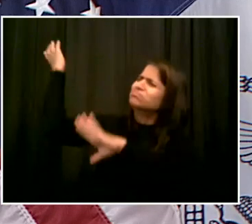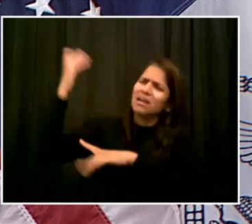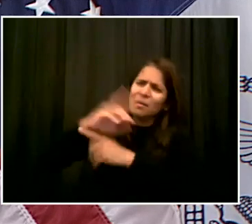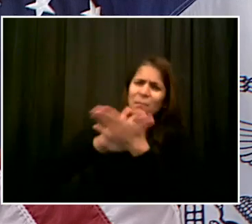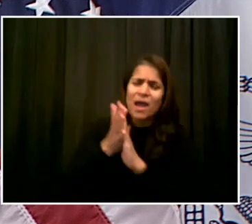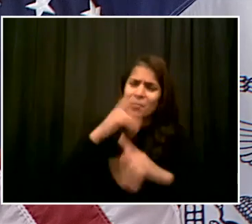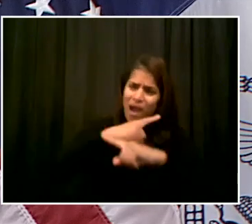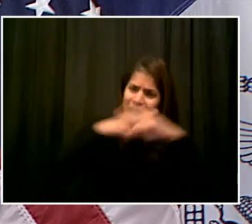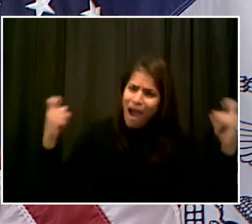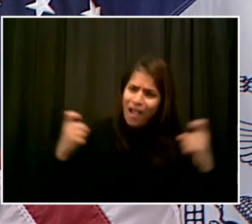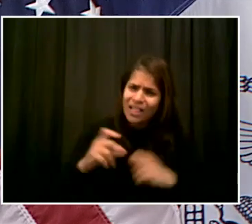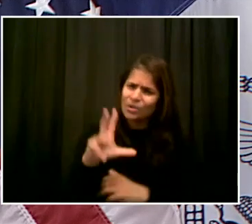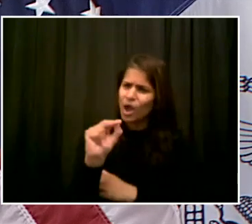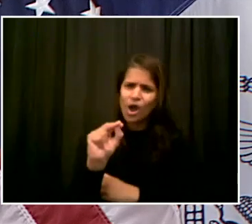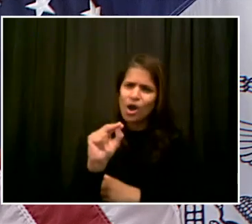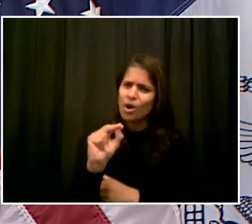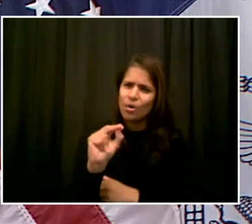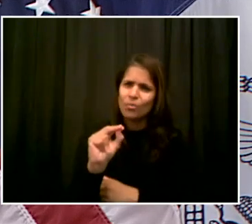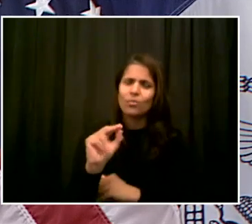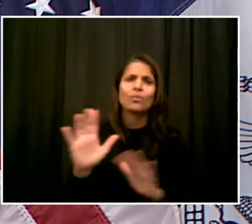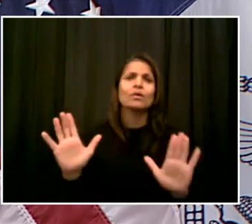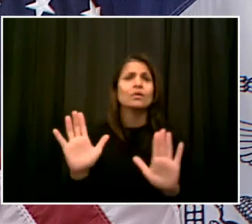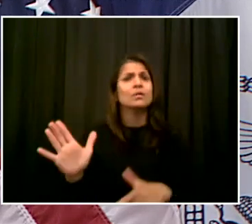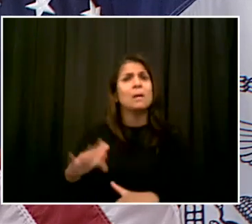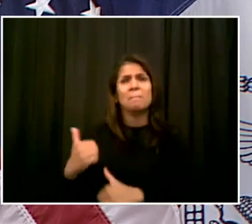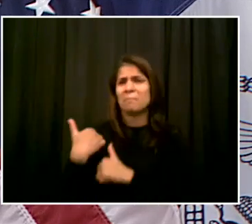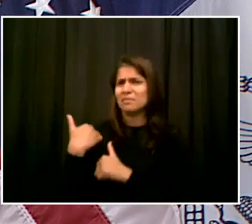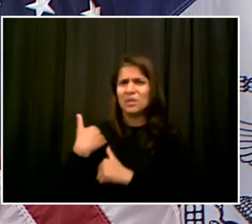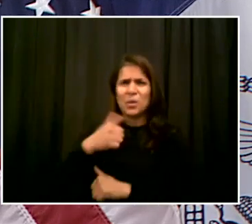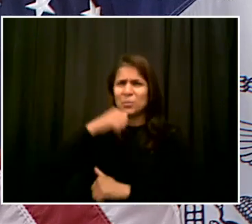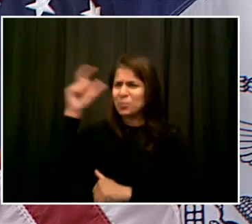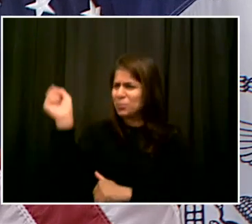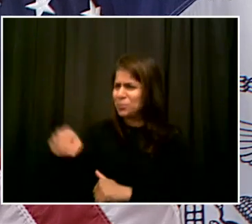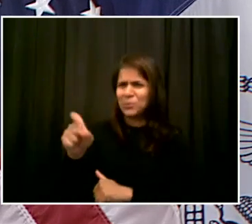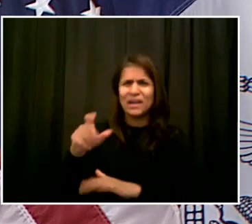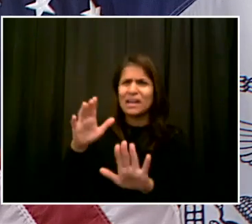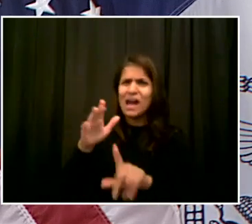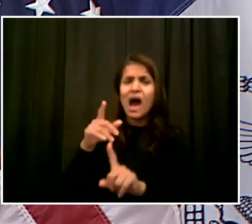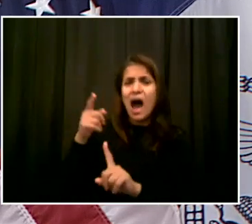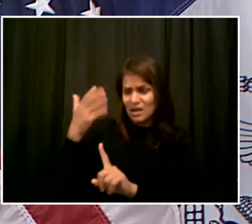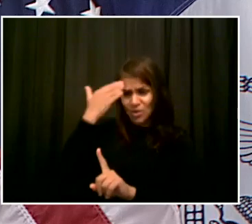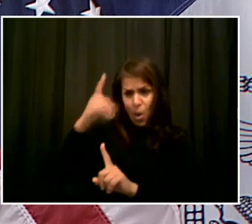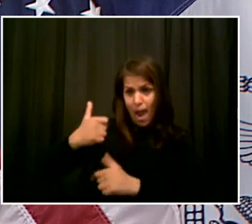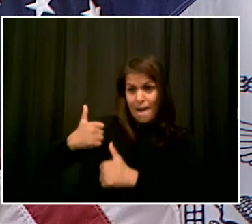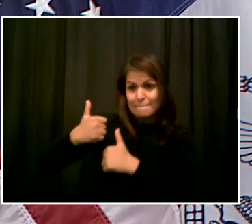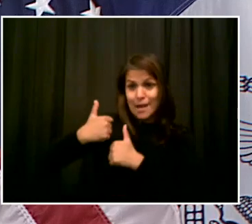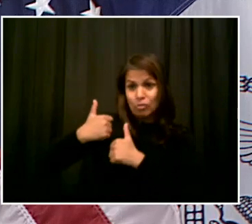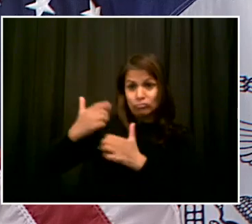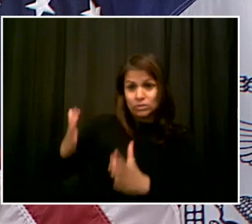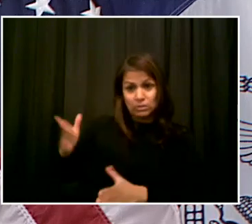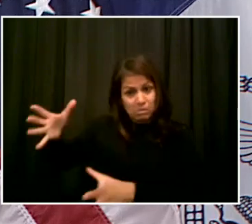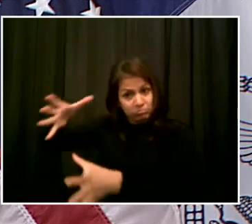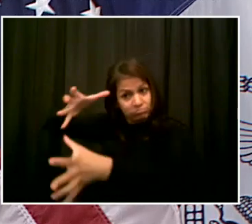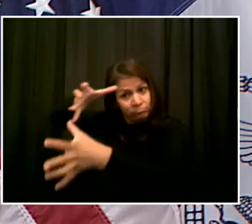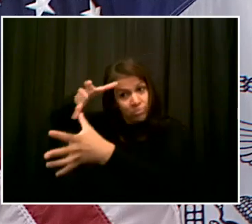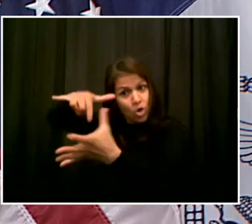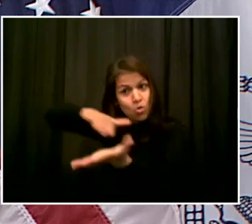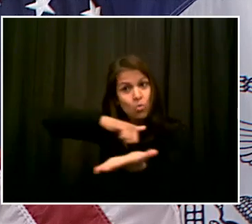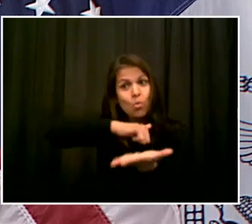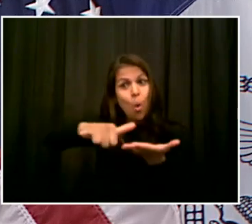TY HEPRECOTT S U IN A PUBLIC WAY AND I APPRECIATE THEM DIERFFENY.TL THEY ARE TRAINED HERE. THEY ARE NOT SPENDING